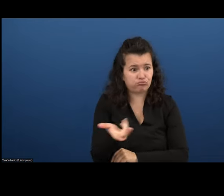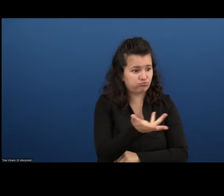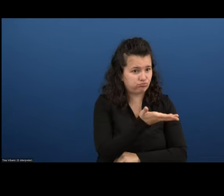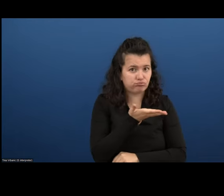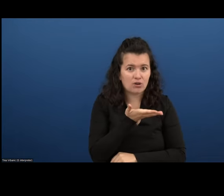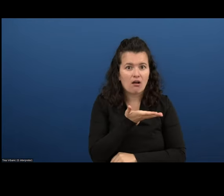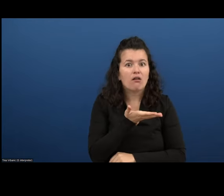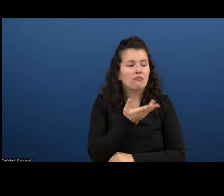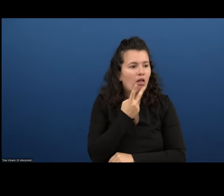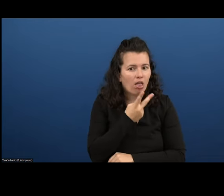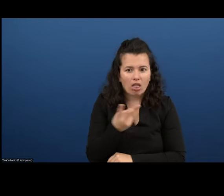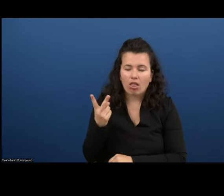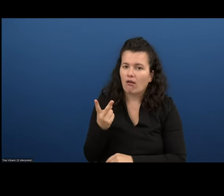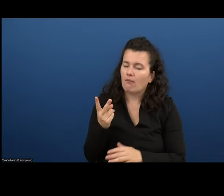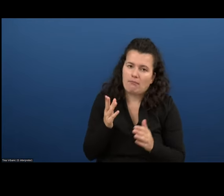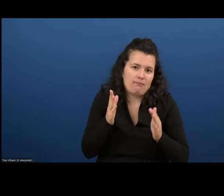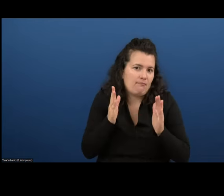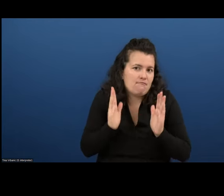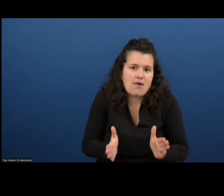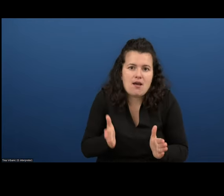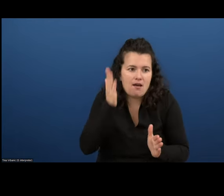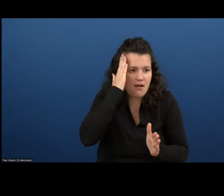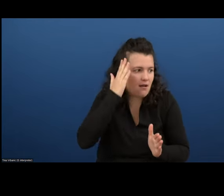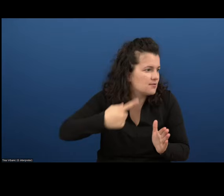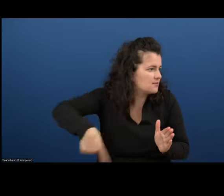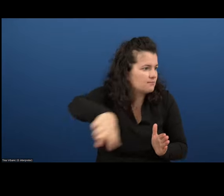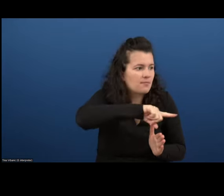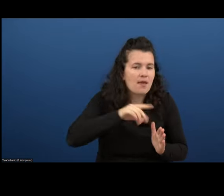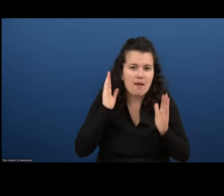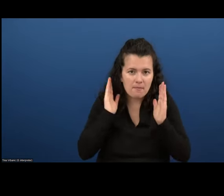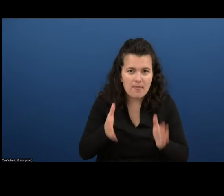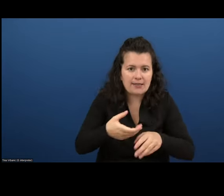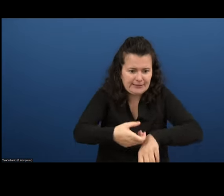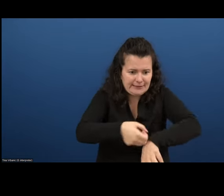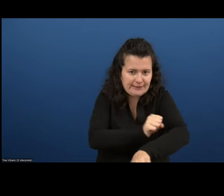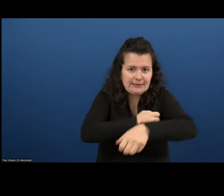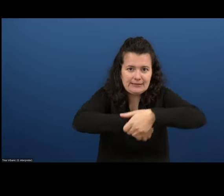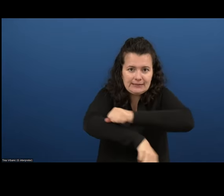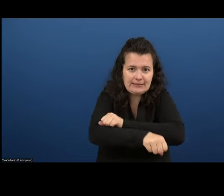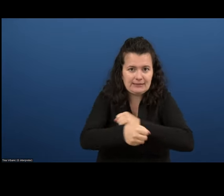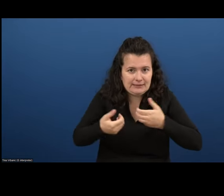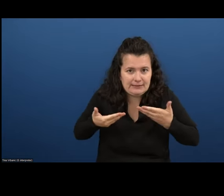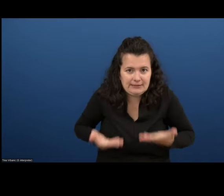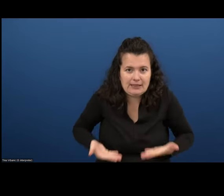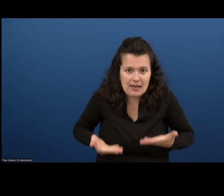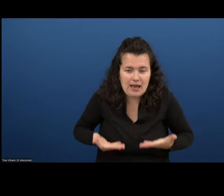coordinated action is required to improve the labor market prospects for persons with